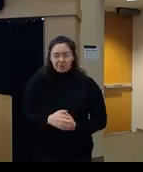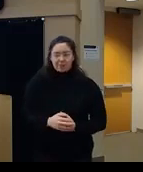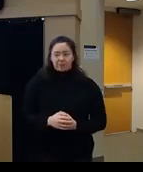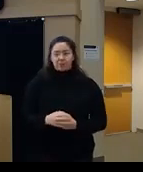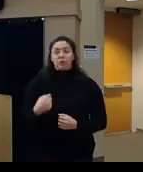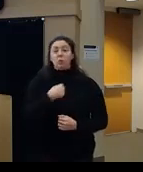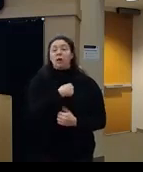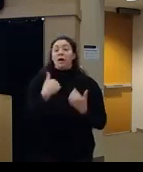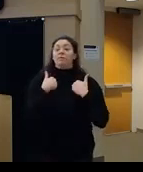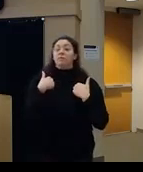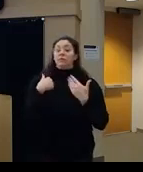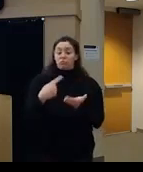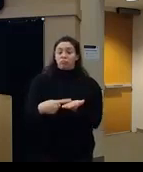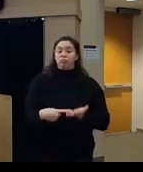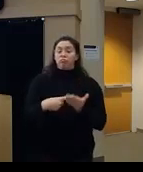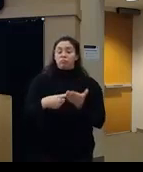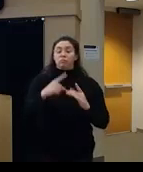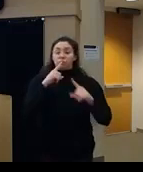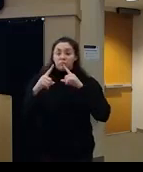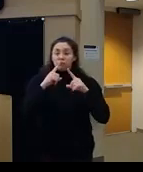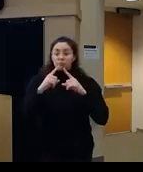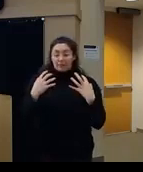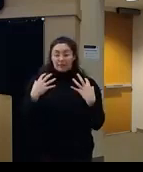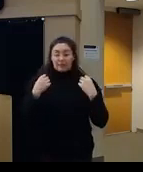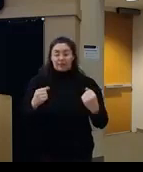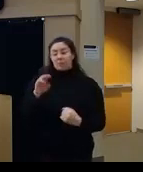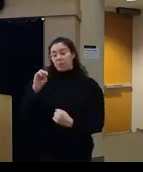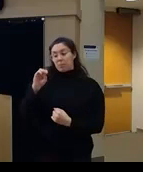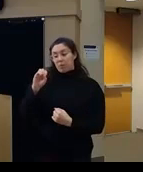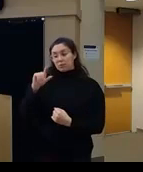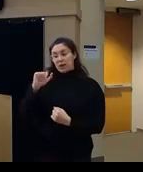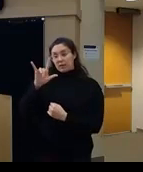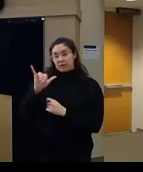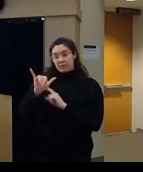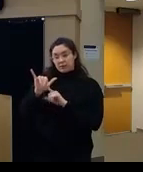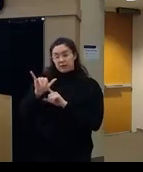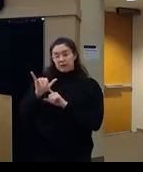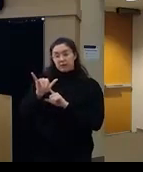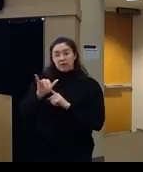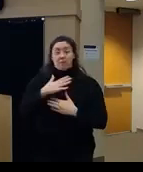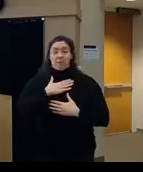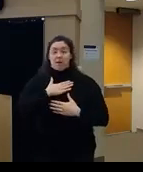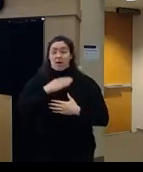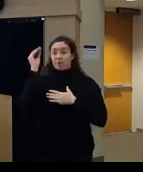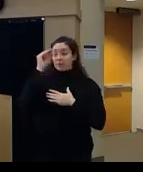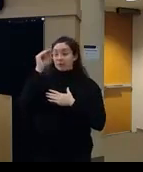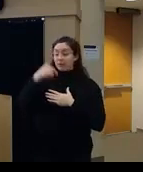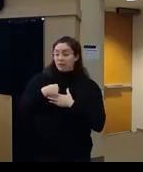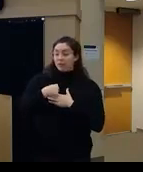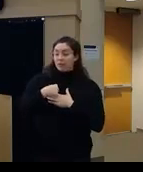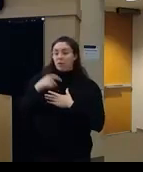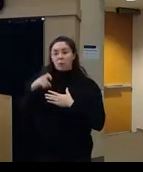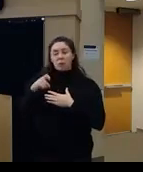conversation about um healing modalities in my opinion I think that we got to look at ourselves